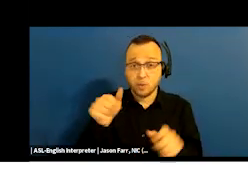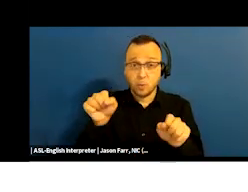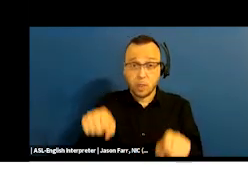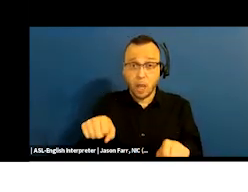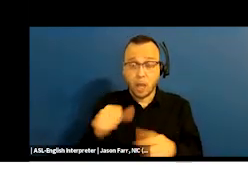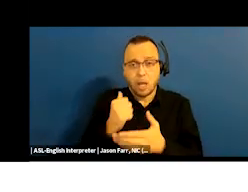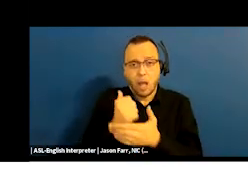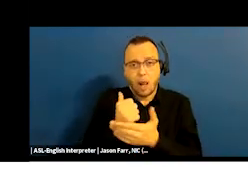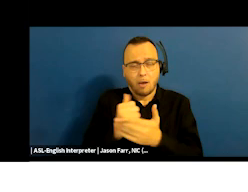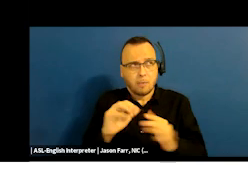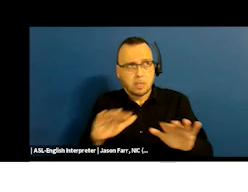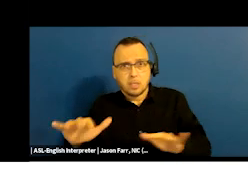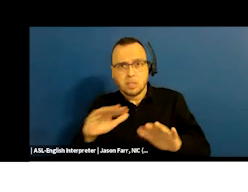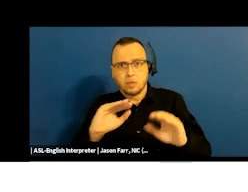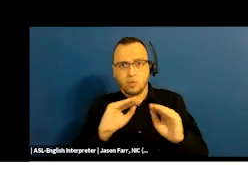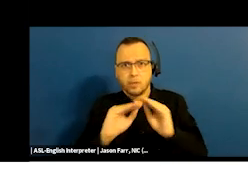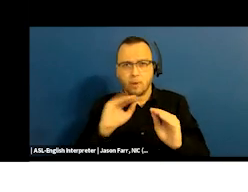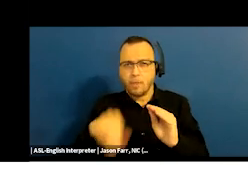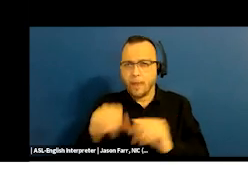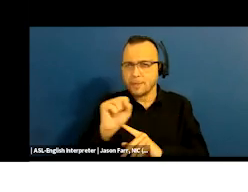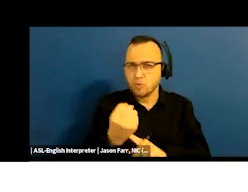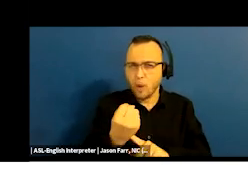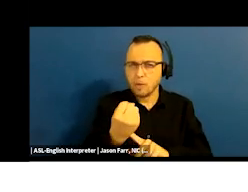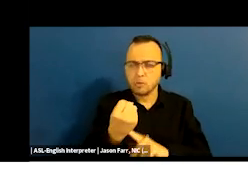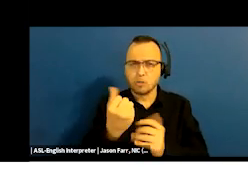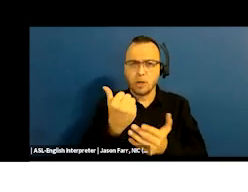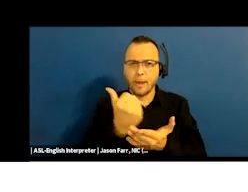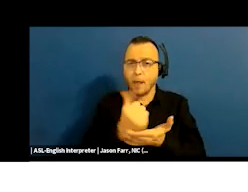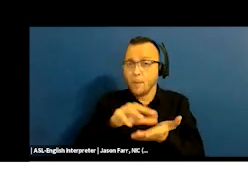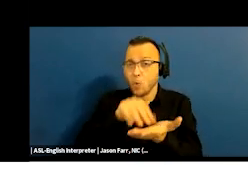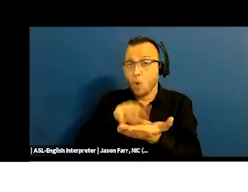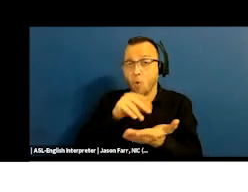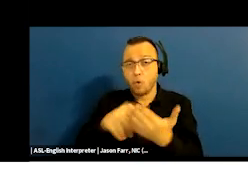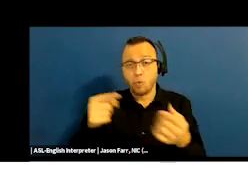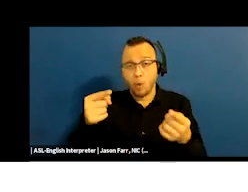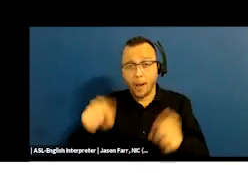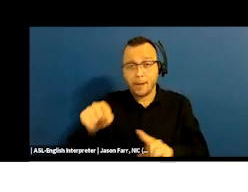Whomever was de-escalated, I'm sorry, whomever was escalated in those events,